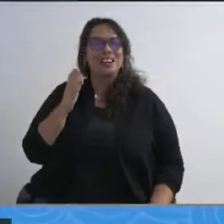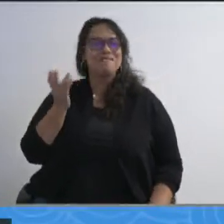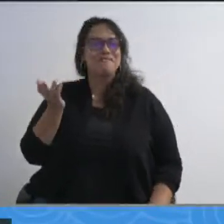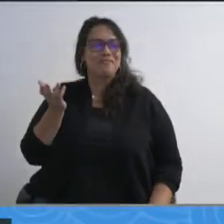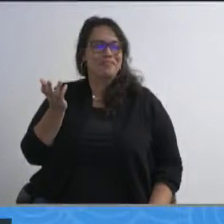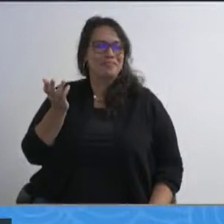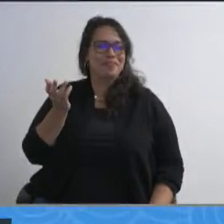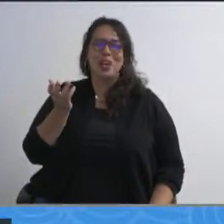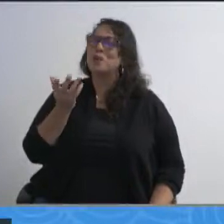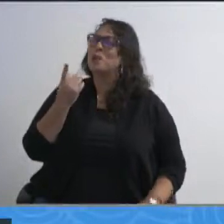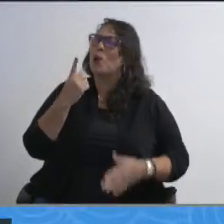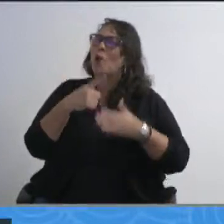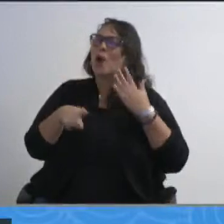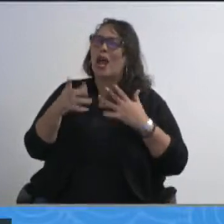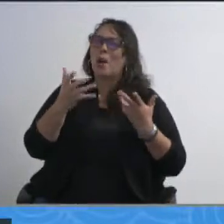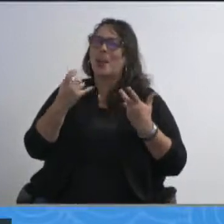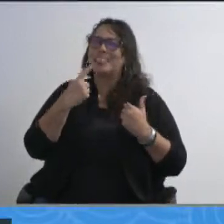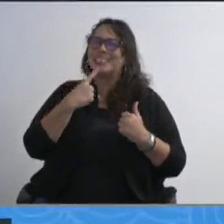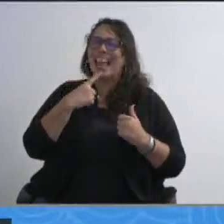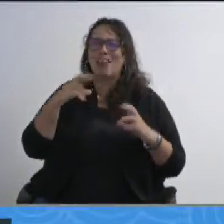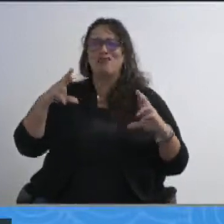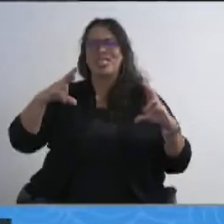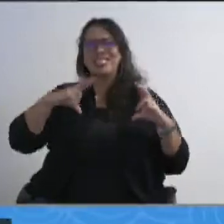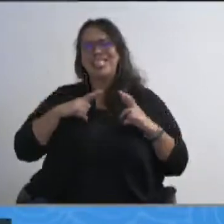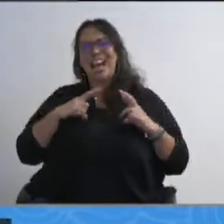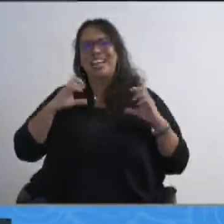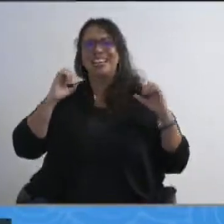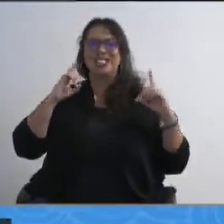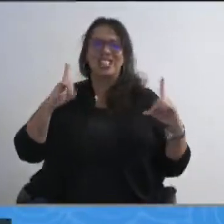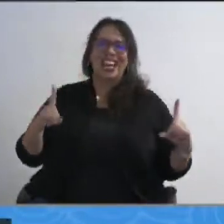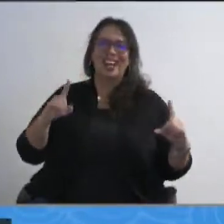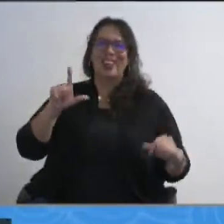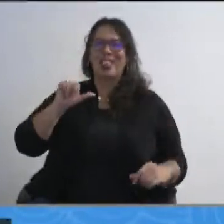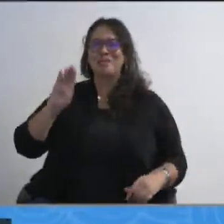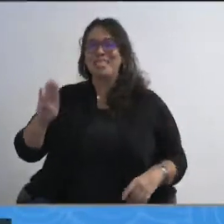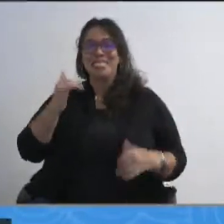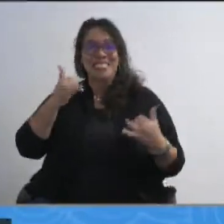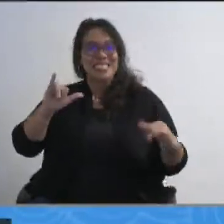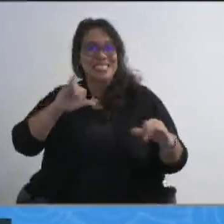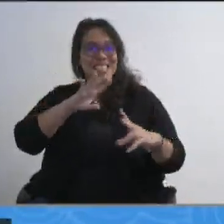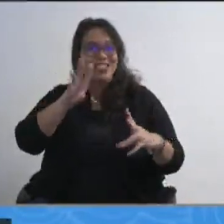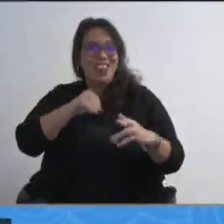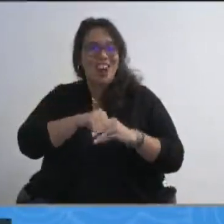What do I wanna say? I'm a retired educator in Long Beach that still is involved in HR.